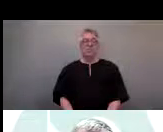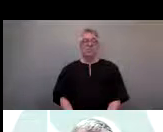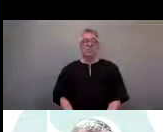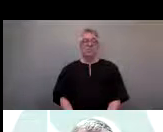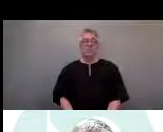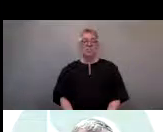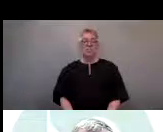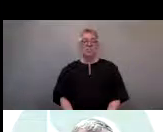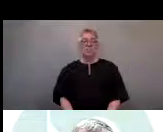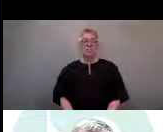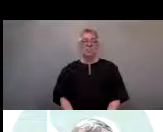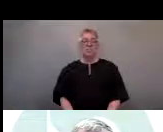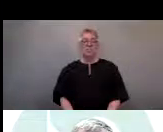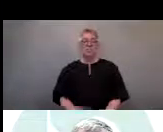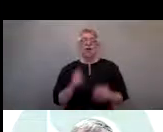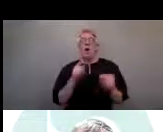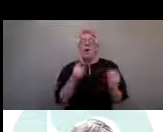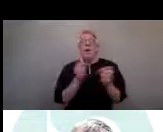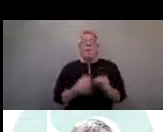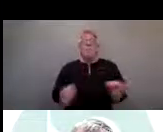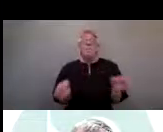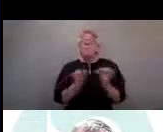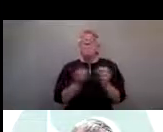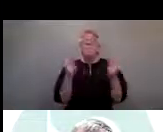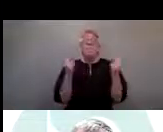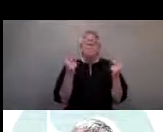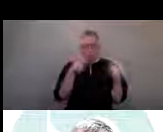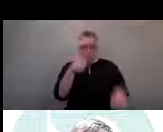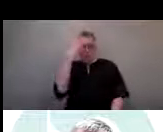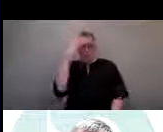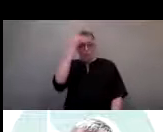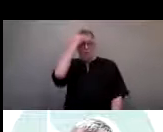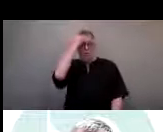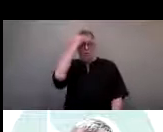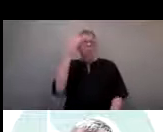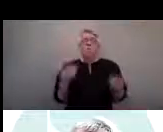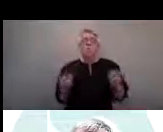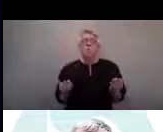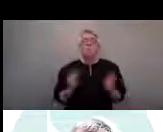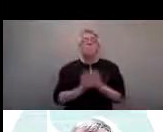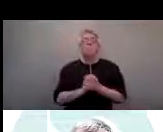time. >> NAAMA TSACH: I'll just say that